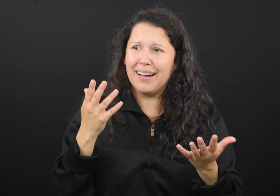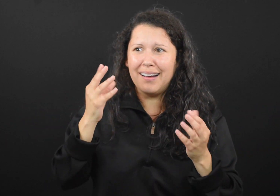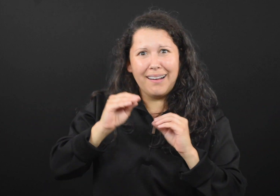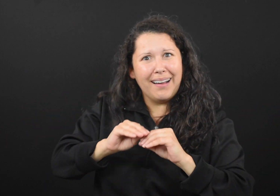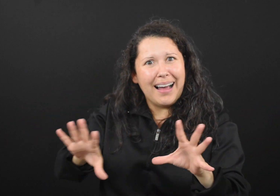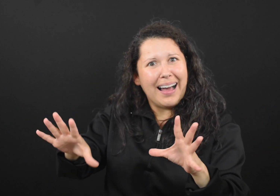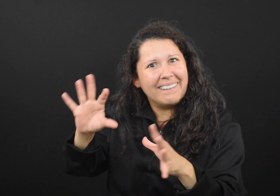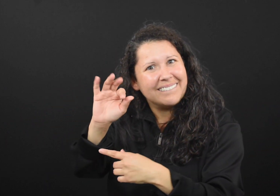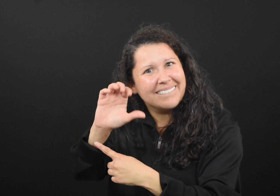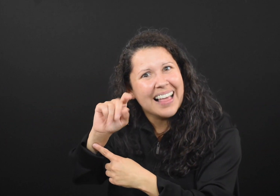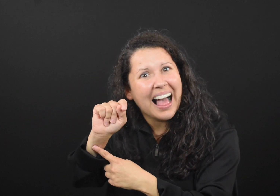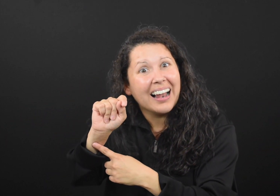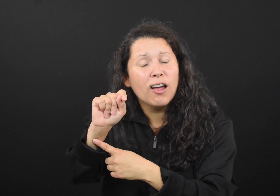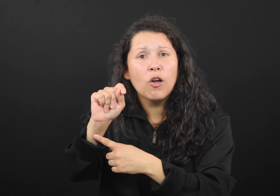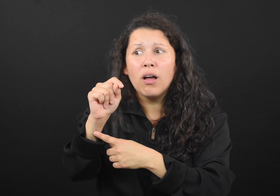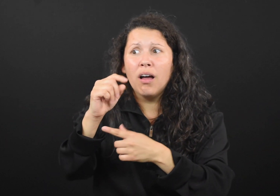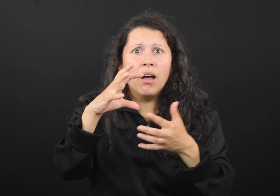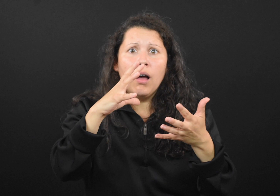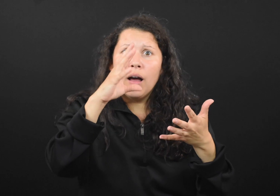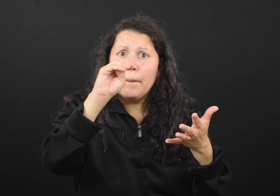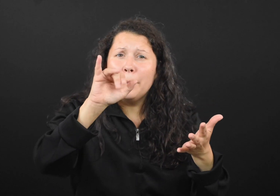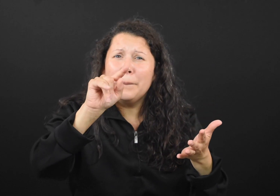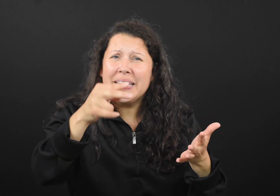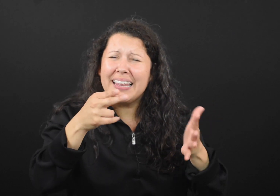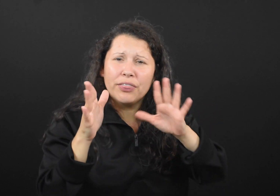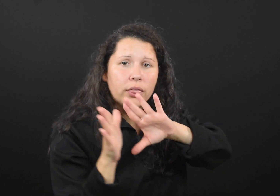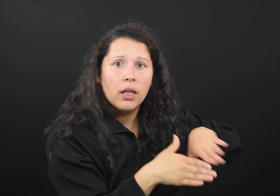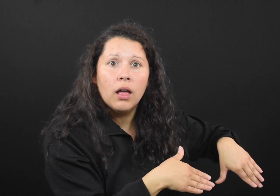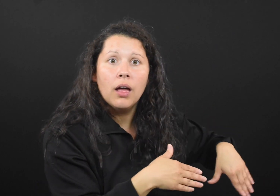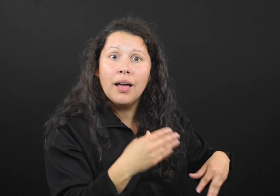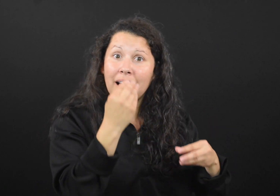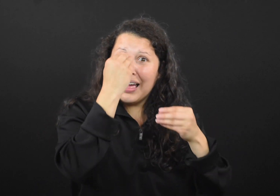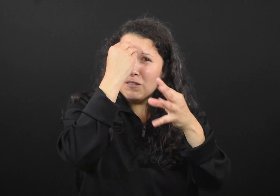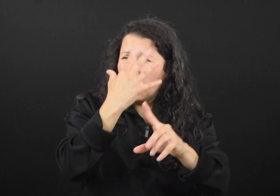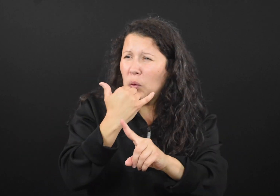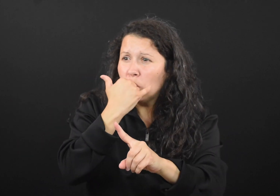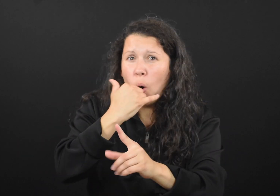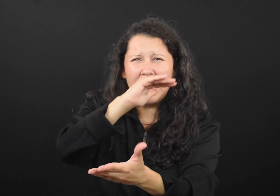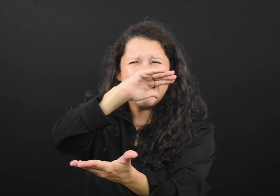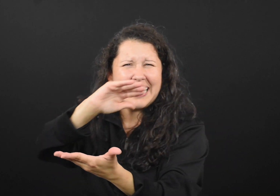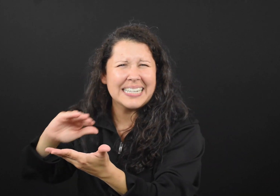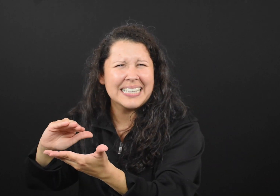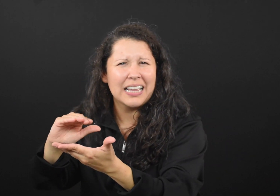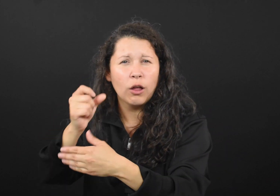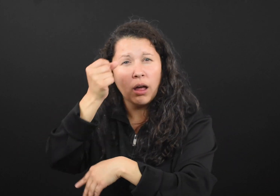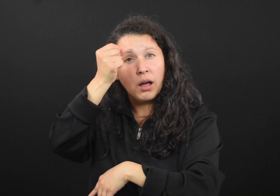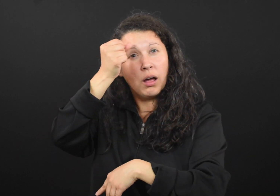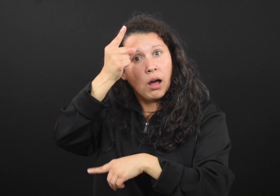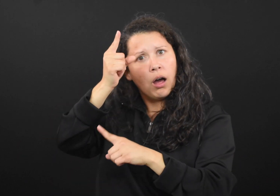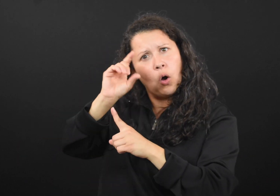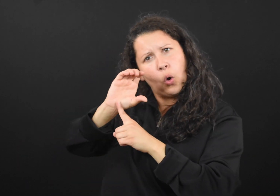also disseminating facts and dispelling myths and misinformation in a culturally meaningful